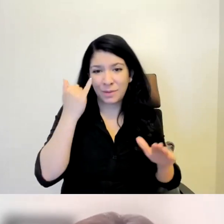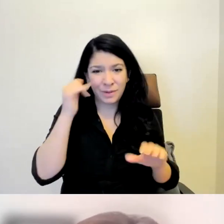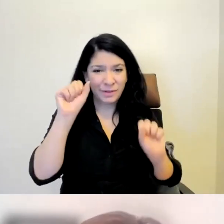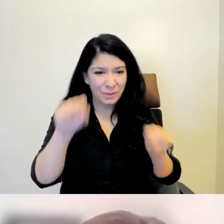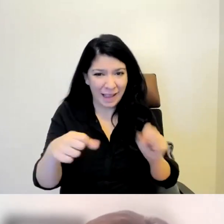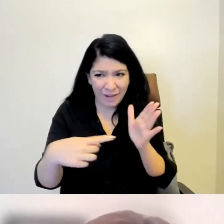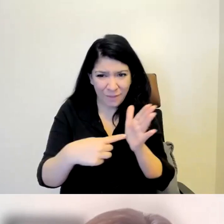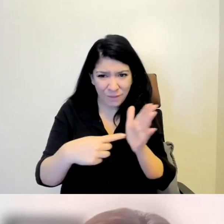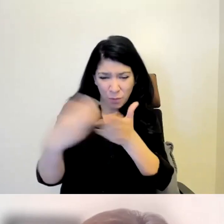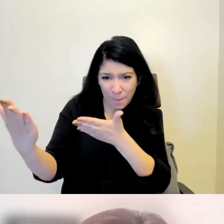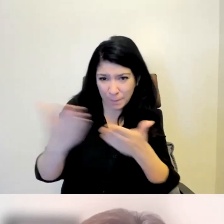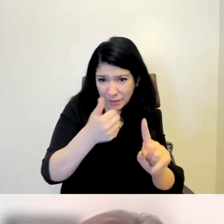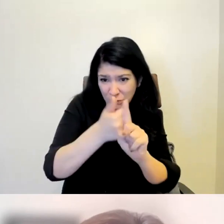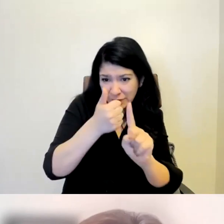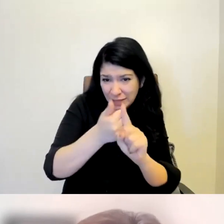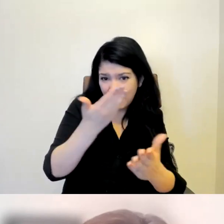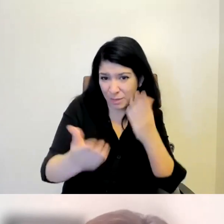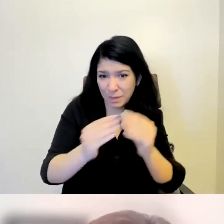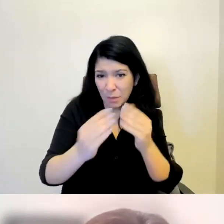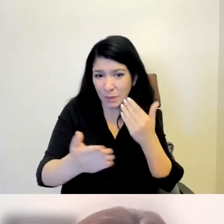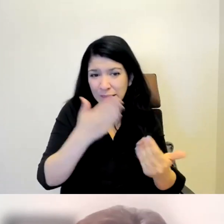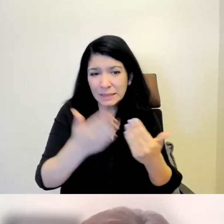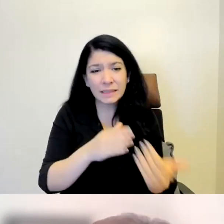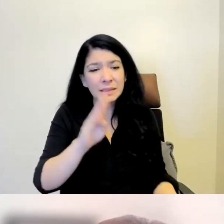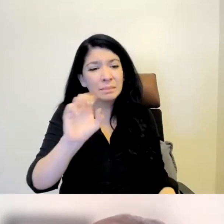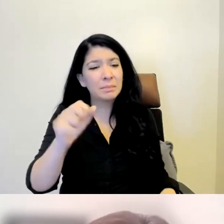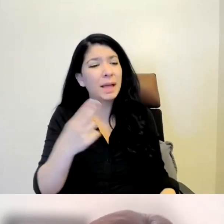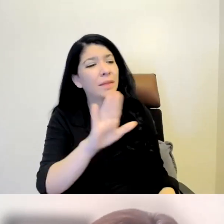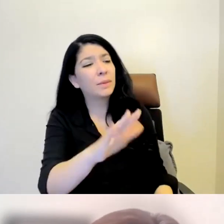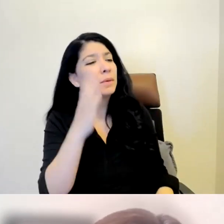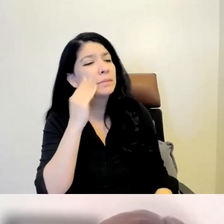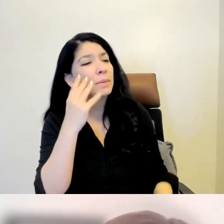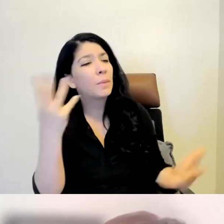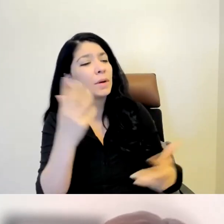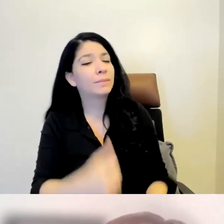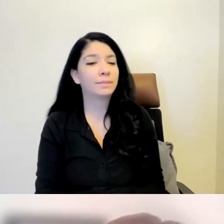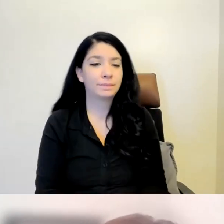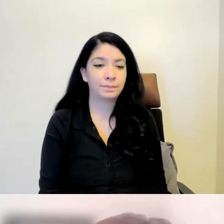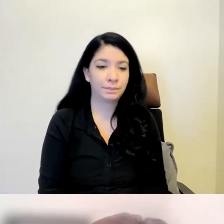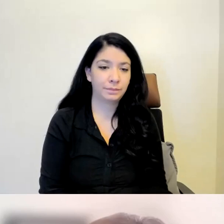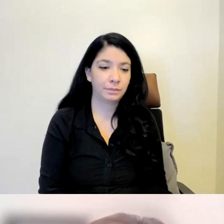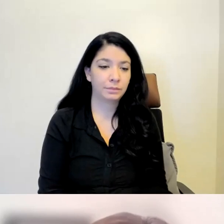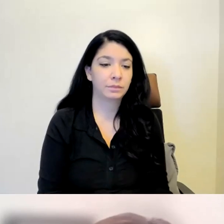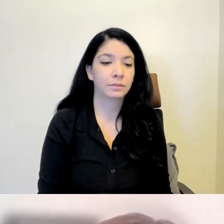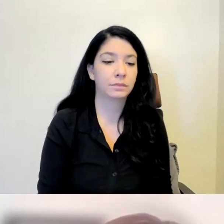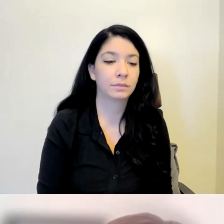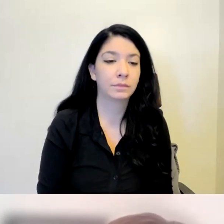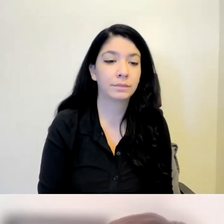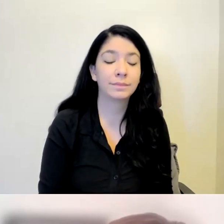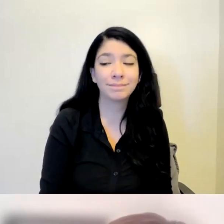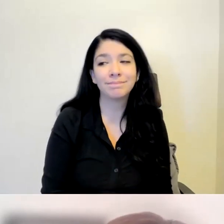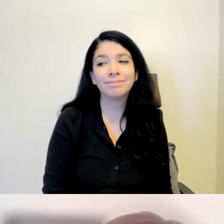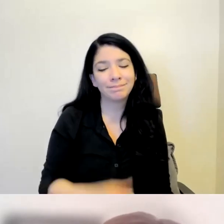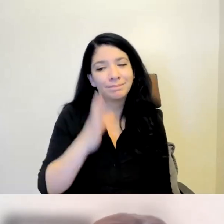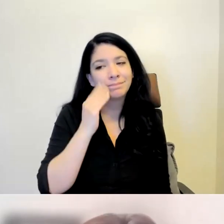might be easier. But what have you done, Beth? >> BETH KENNY: I have brought them because I